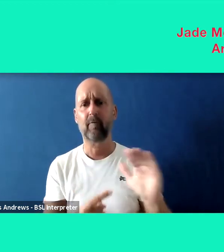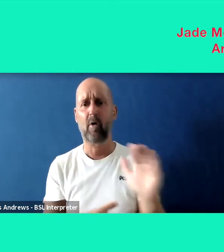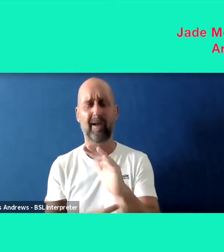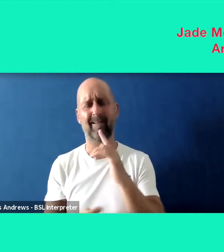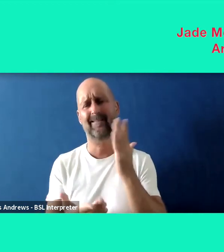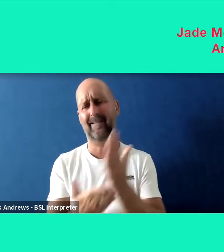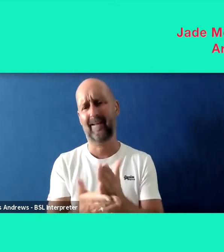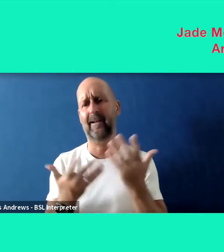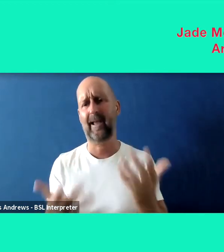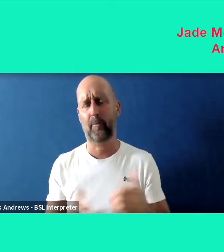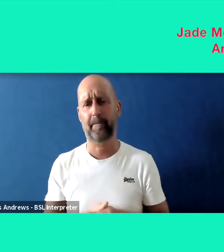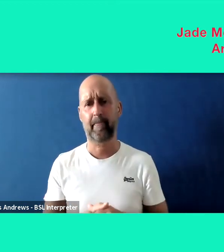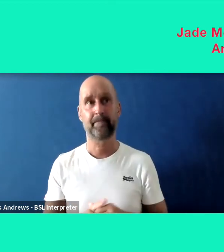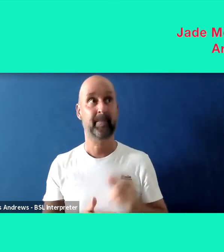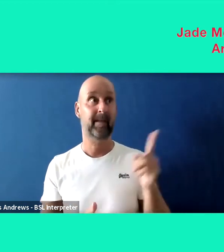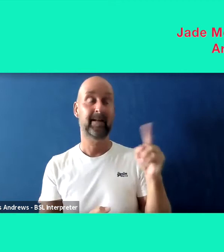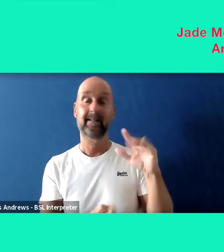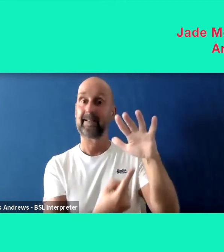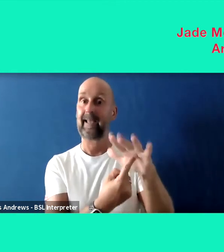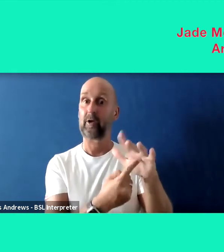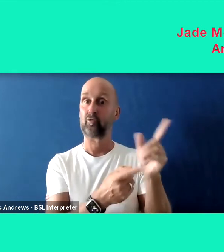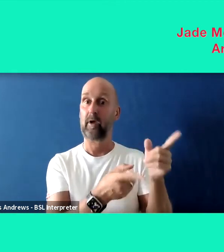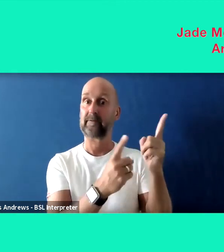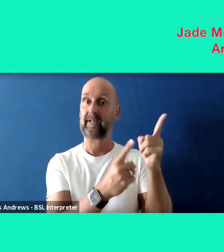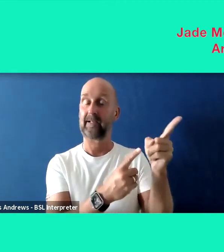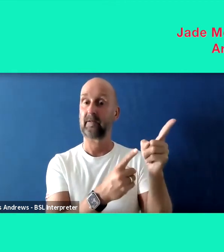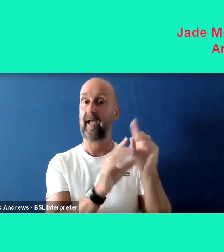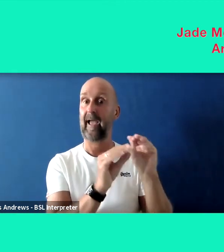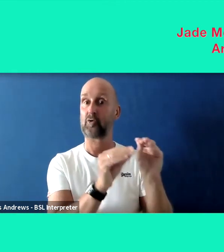Is the Secretary of State for Education and his colleagues in government